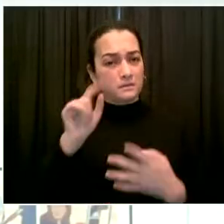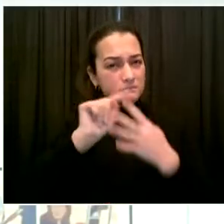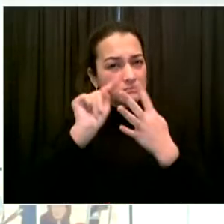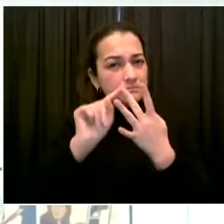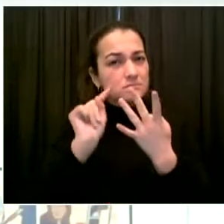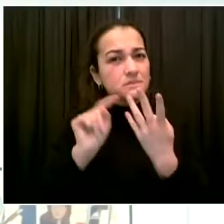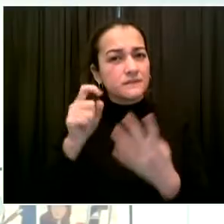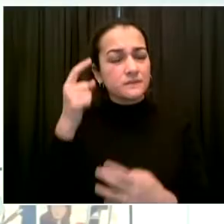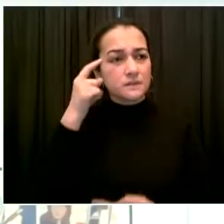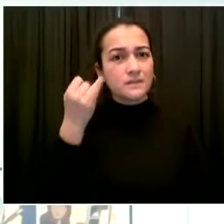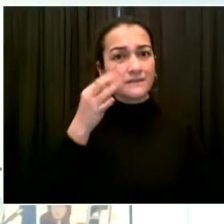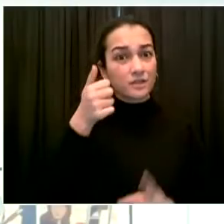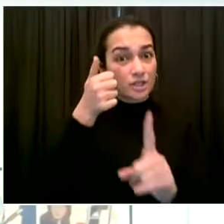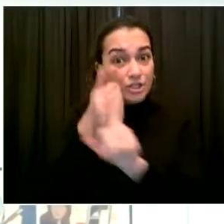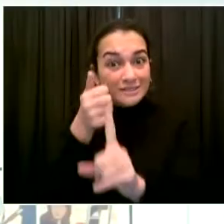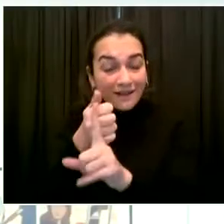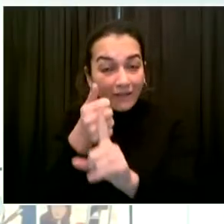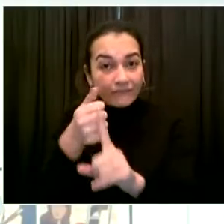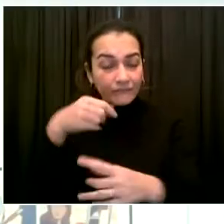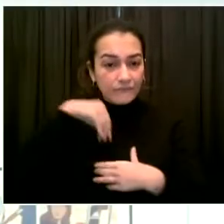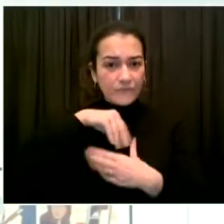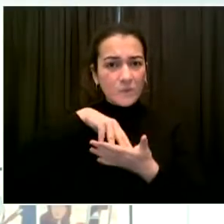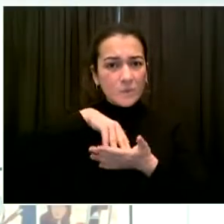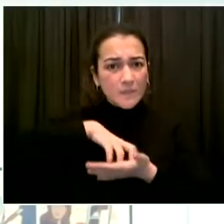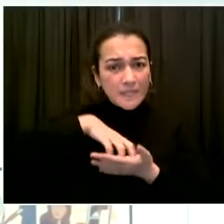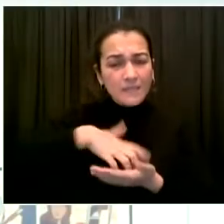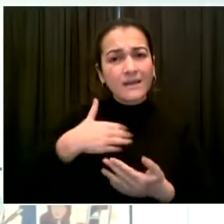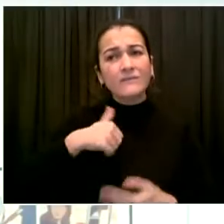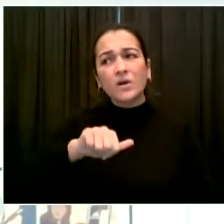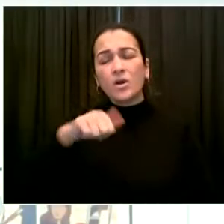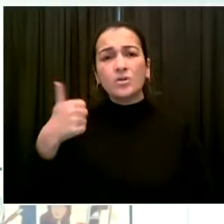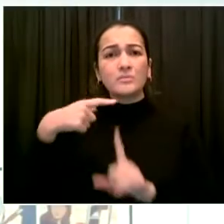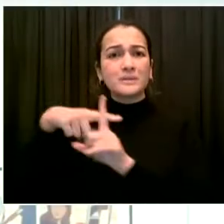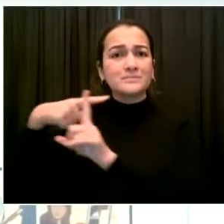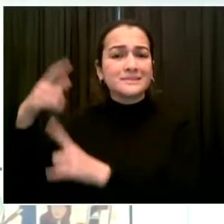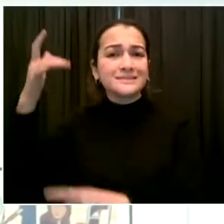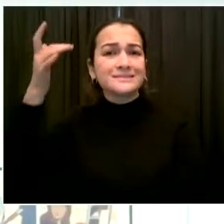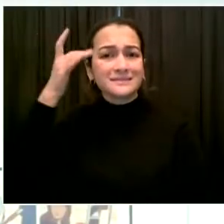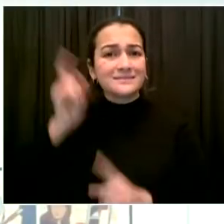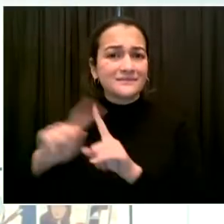ACTIVITIES PARTICULARLY IN CROWDED SETTINGS AT LEAST FOR THE NEXT FEW WEEKS. FOR MY OWN FAMILY WE HAVE